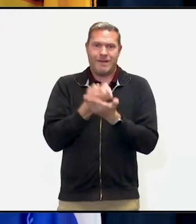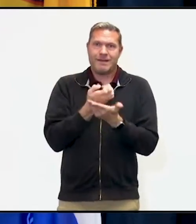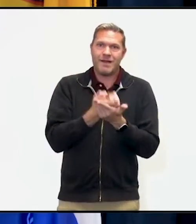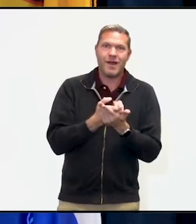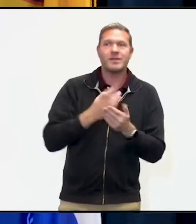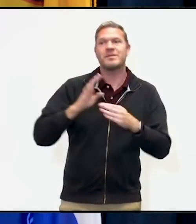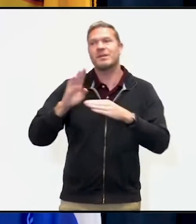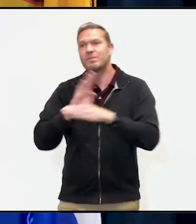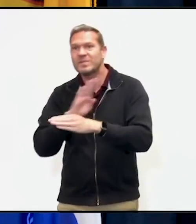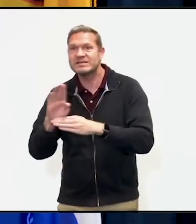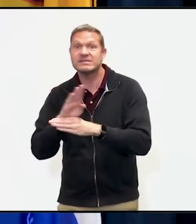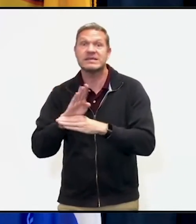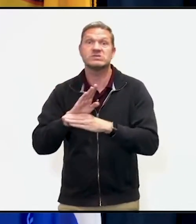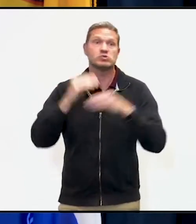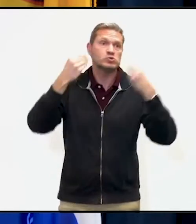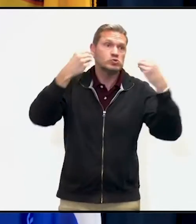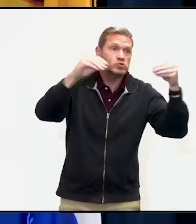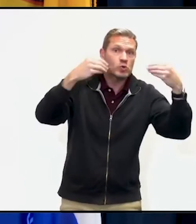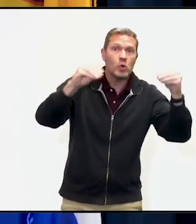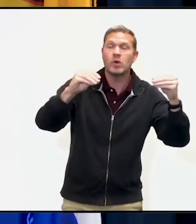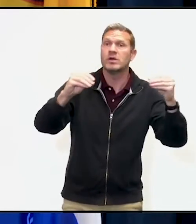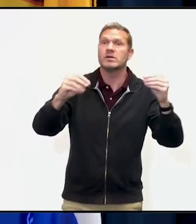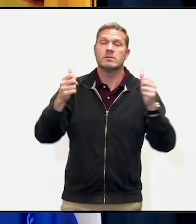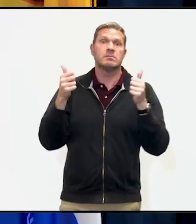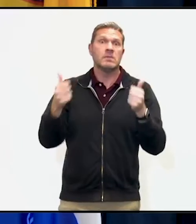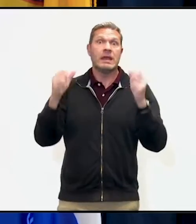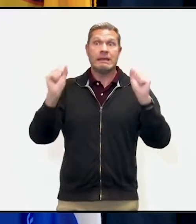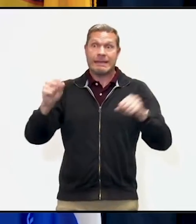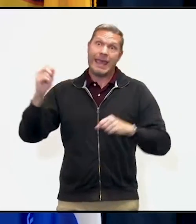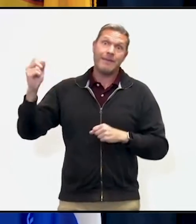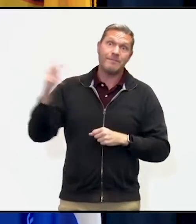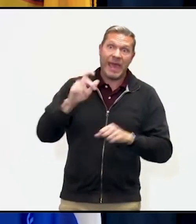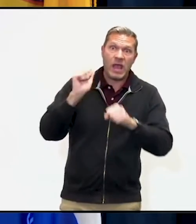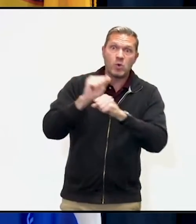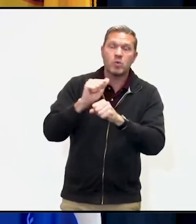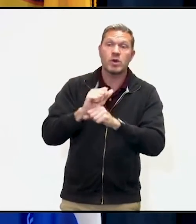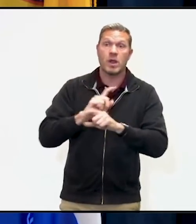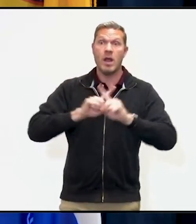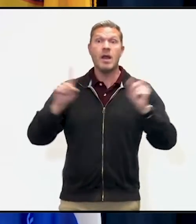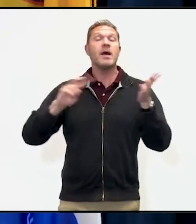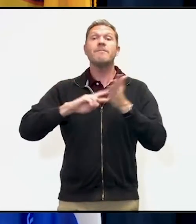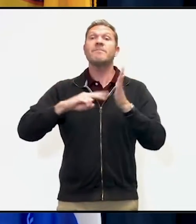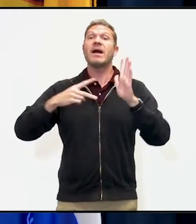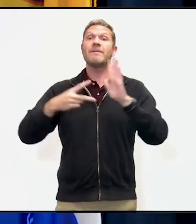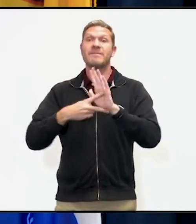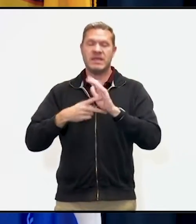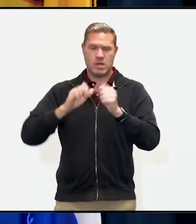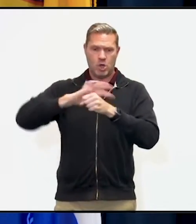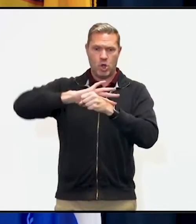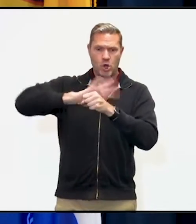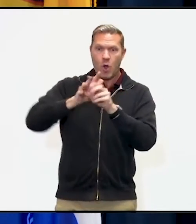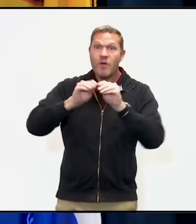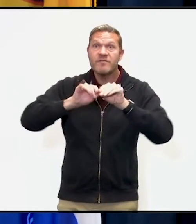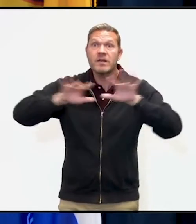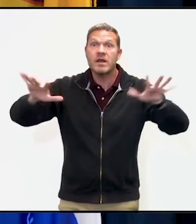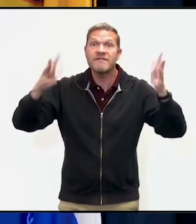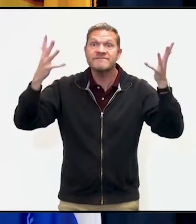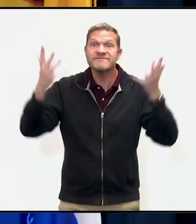and for folks going back to work. But this does not mean that somehow the pandemic is over and that the seriousness of the crisis is over.